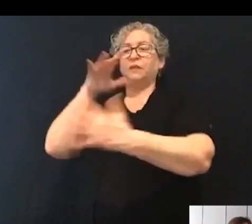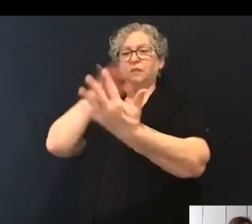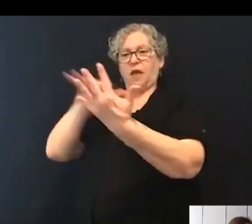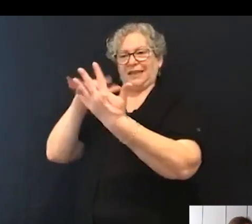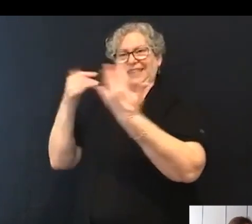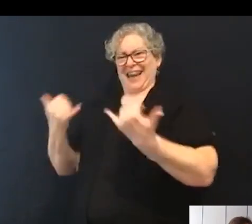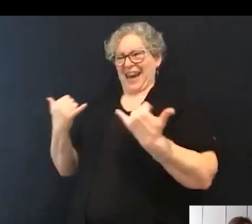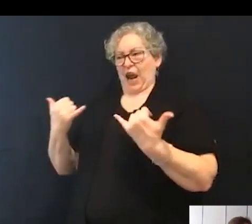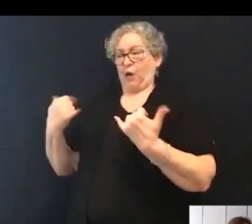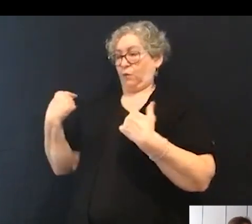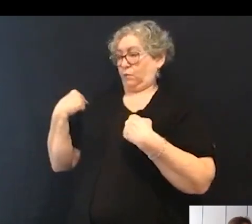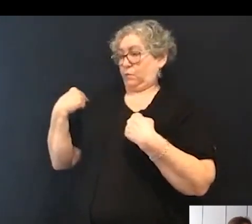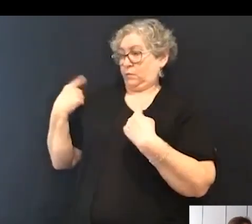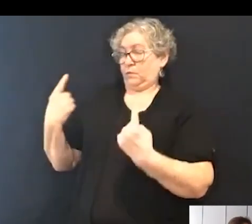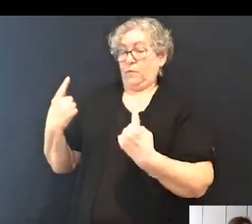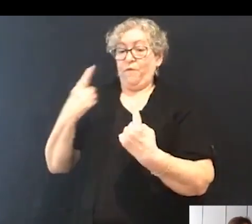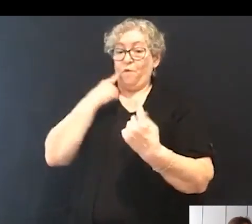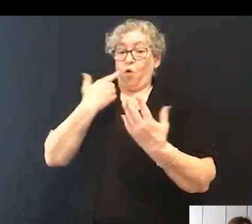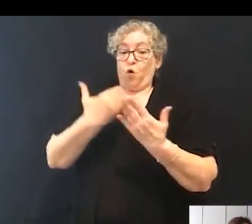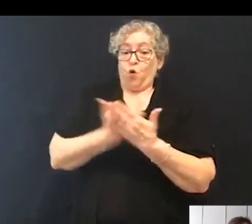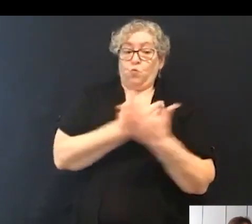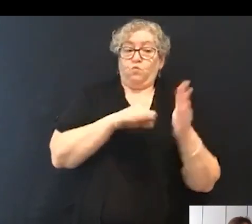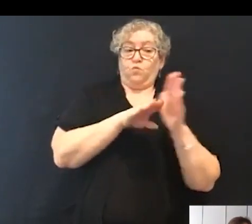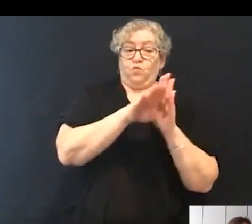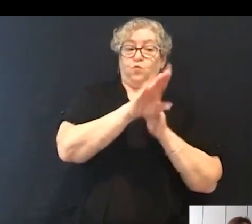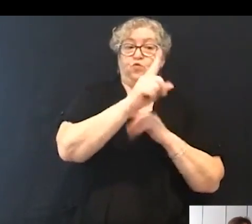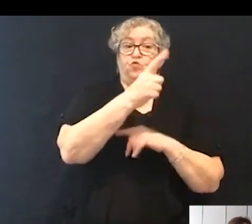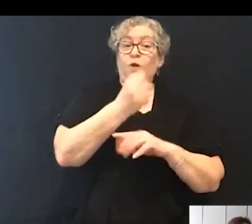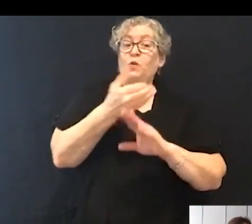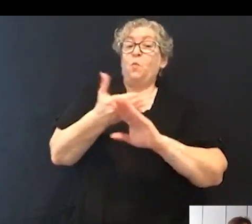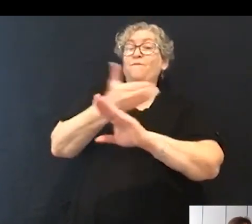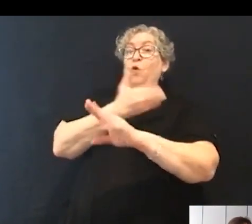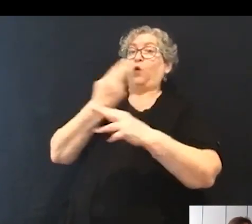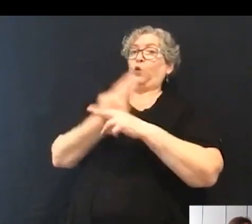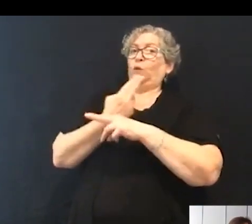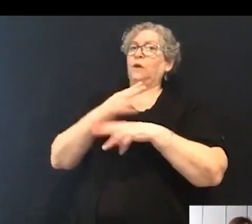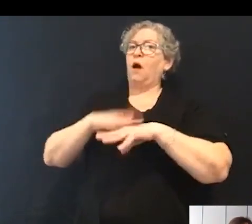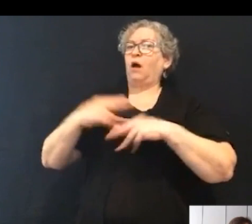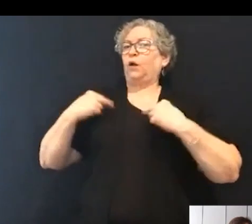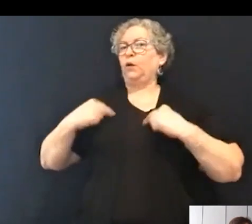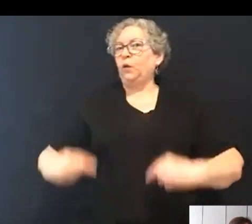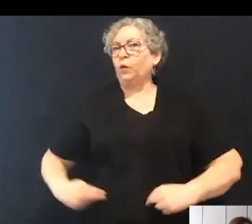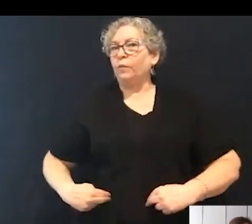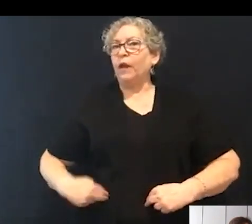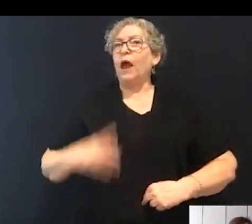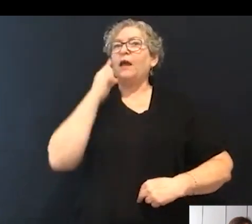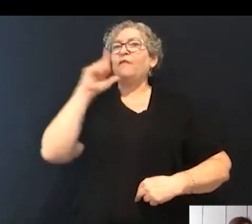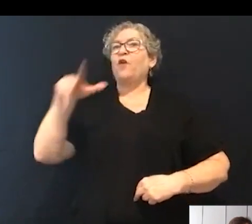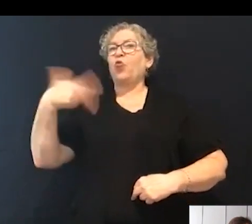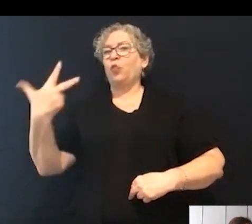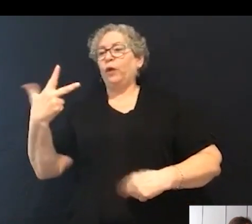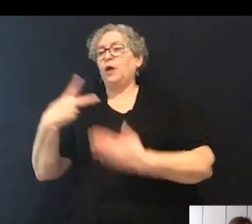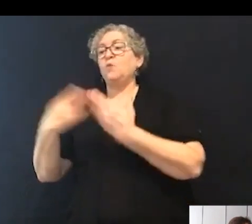only developing drugs before the use in men. And there are three programs that are currently active.